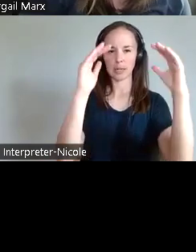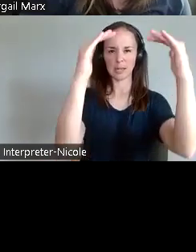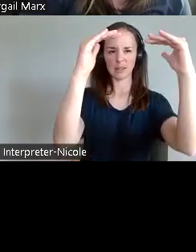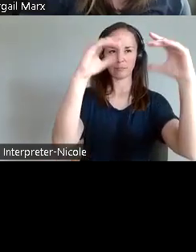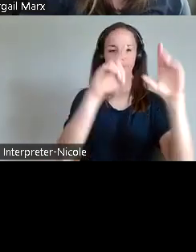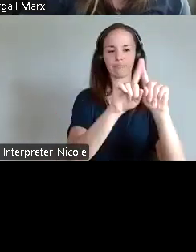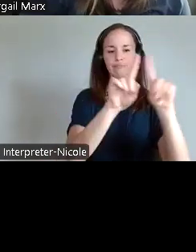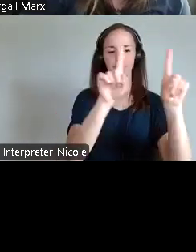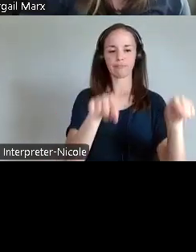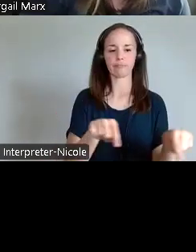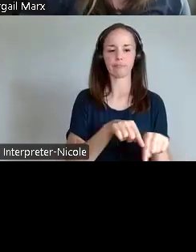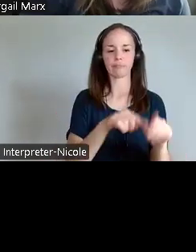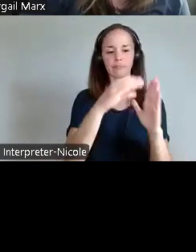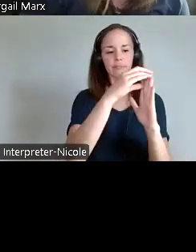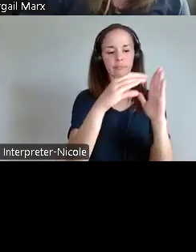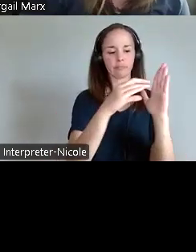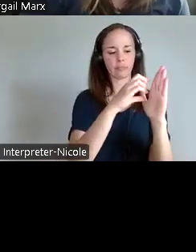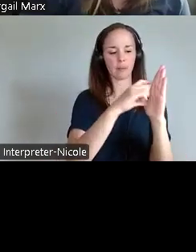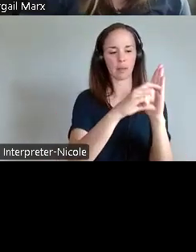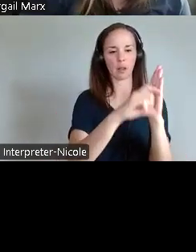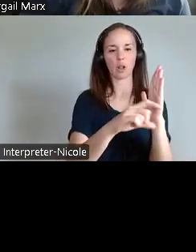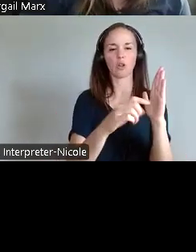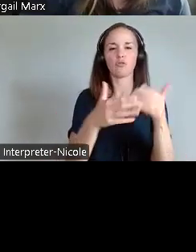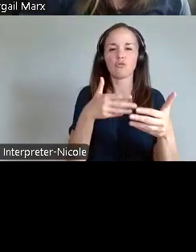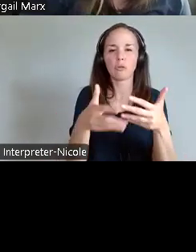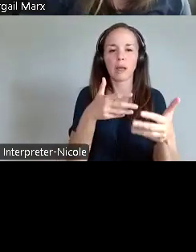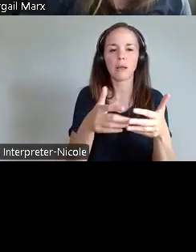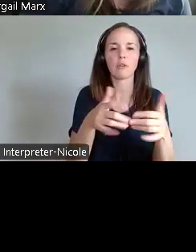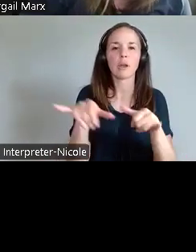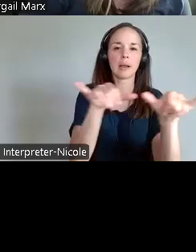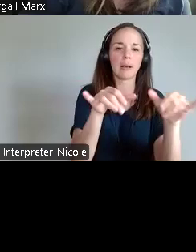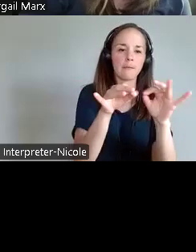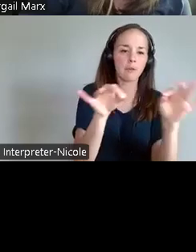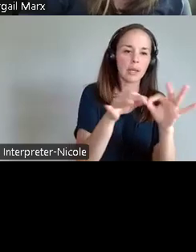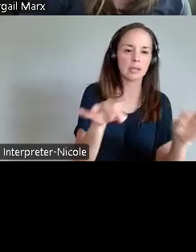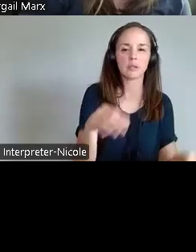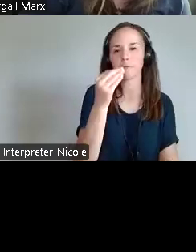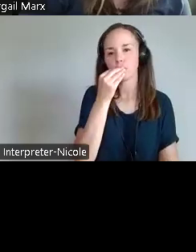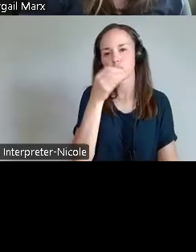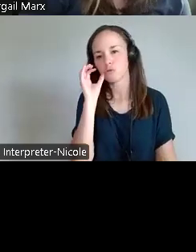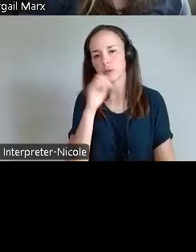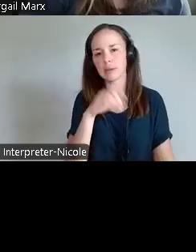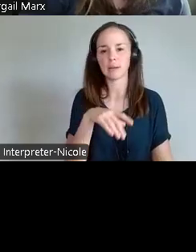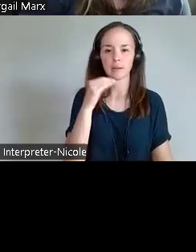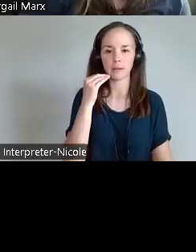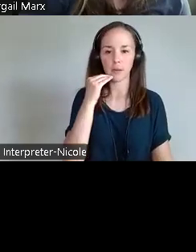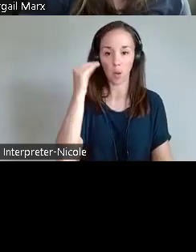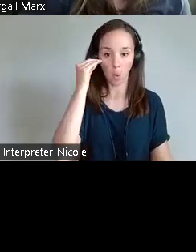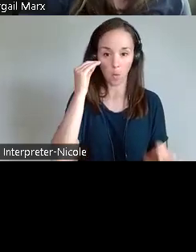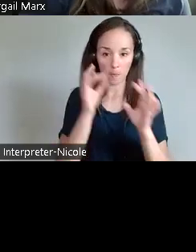are some gray categories for common phrases, food and drink, at home messages, at work messages.